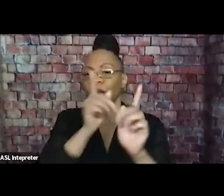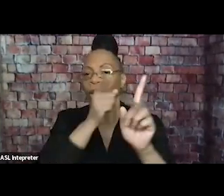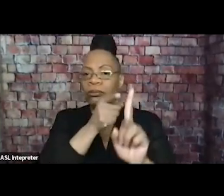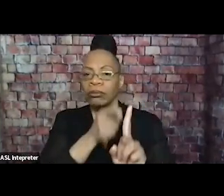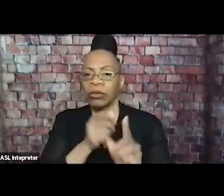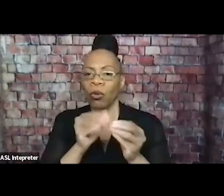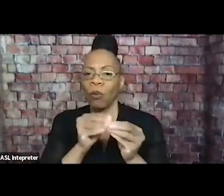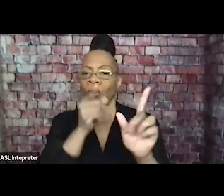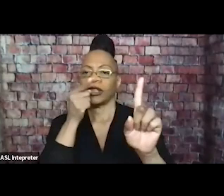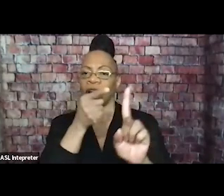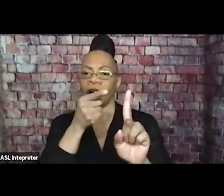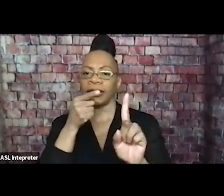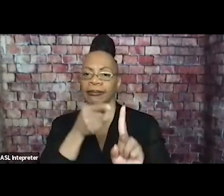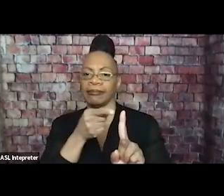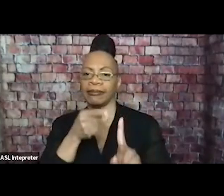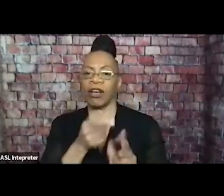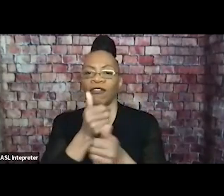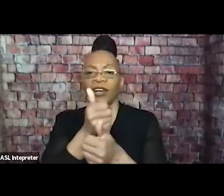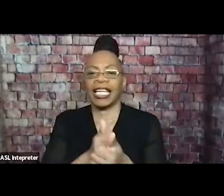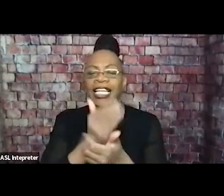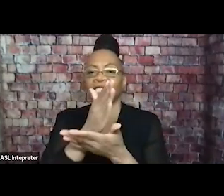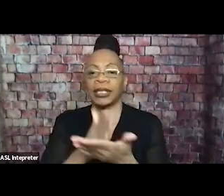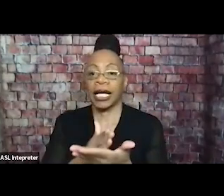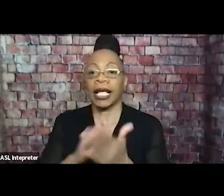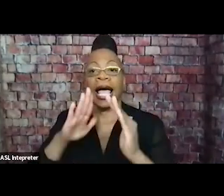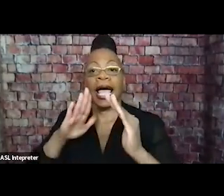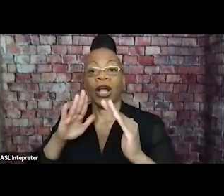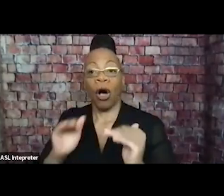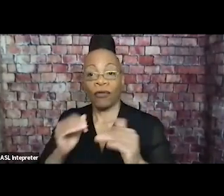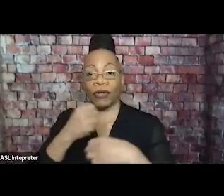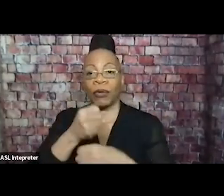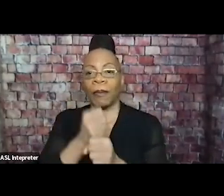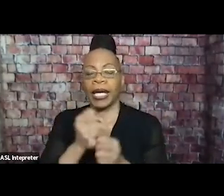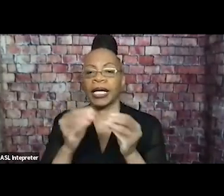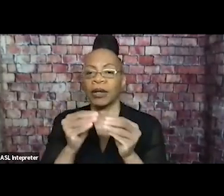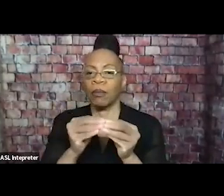Hopefully, it will make your MSRs more concise but also more impactful.